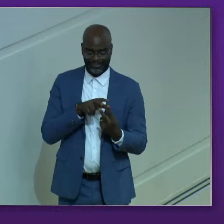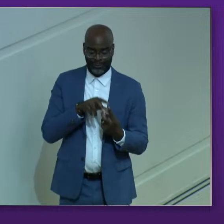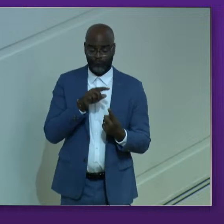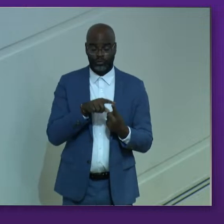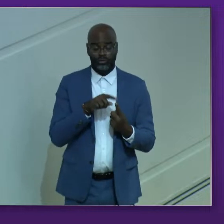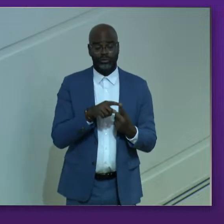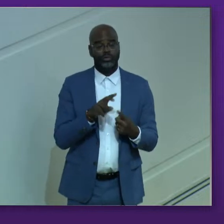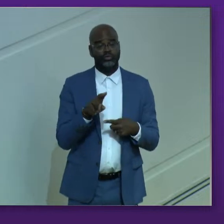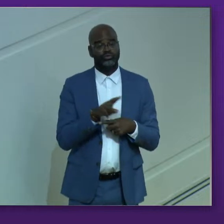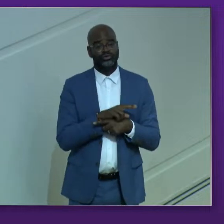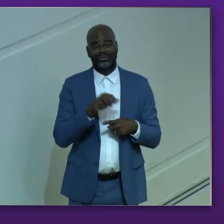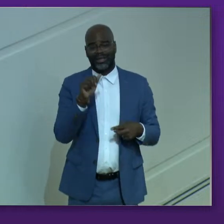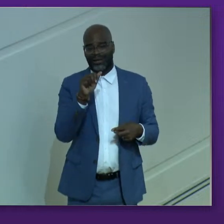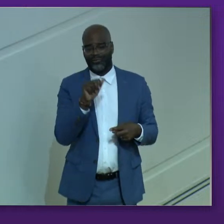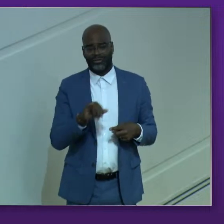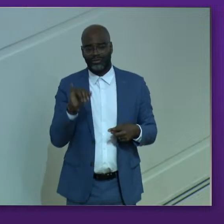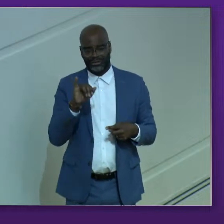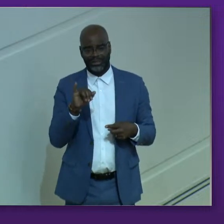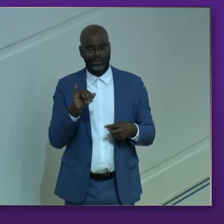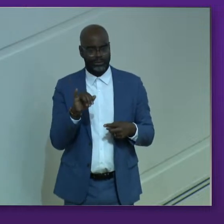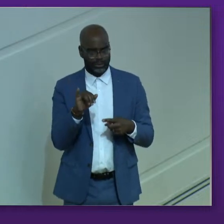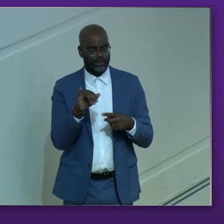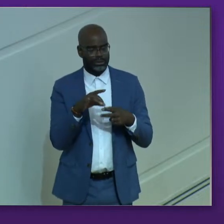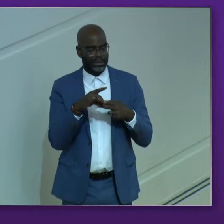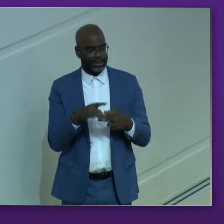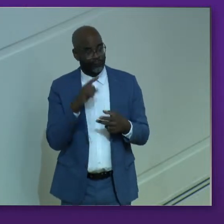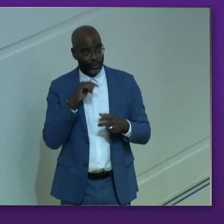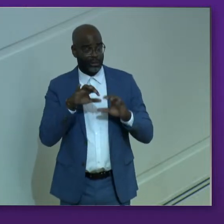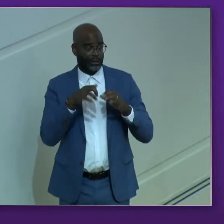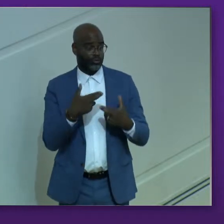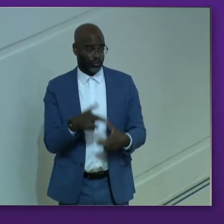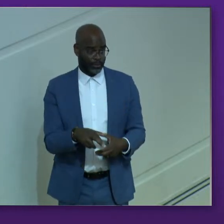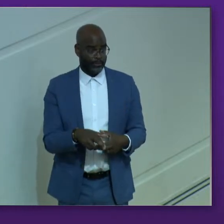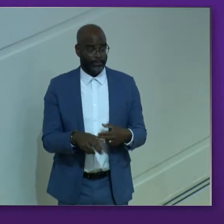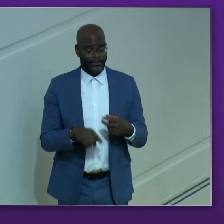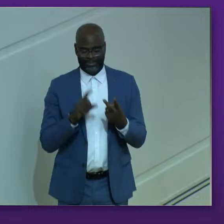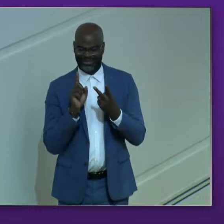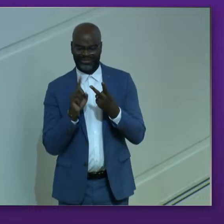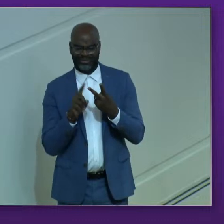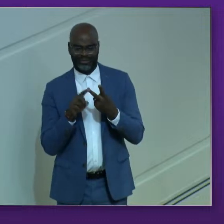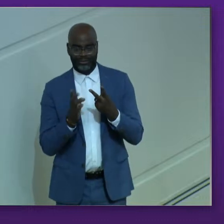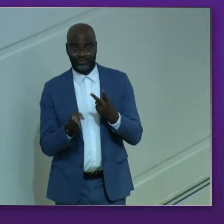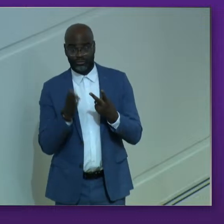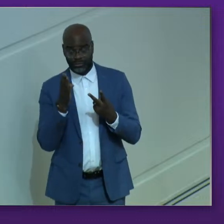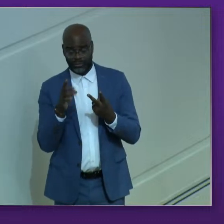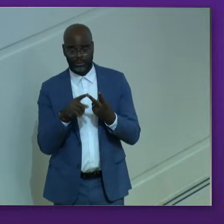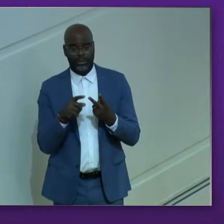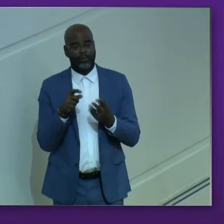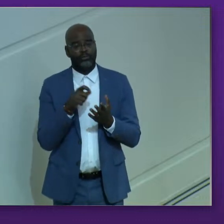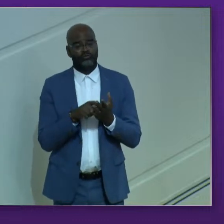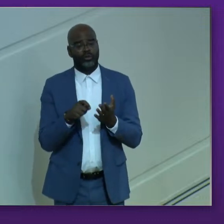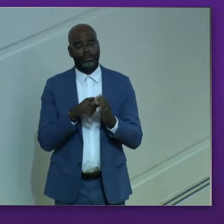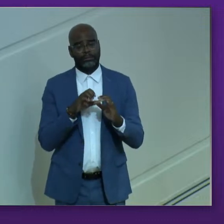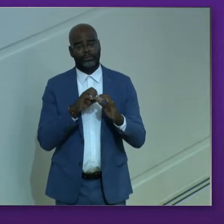AS HEALTHIER AND AFFORDABLE